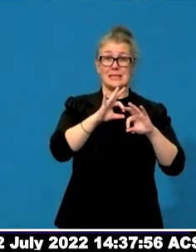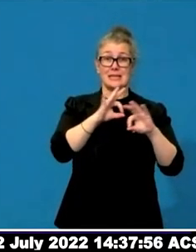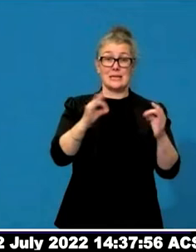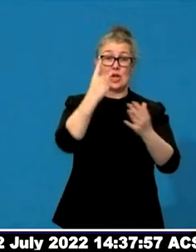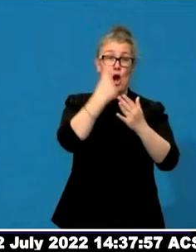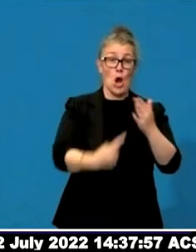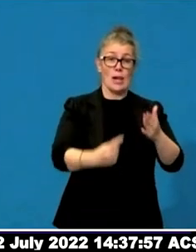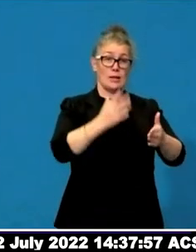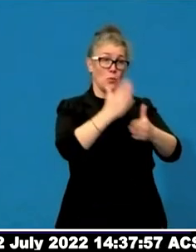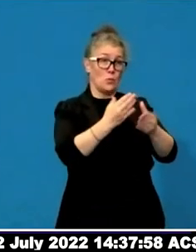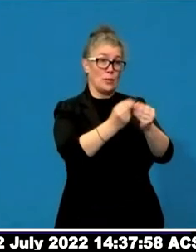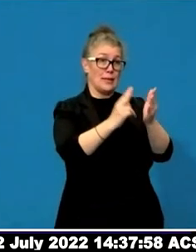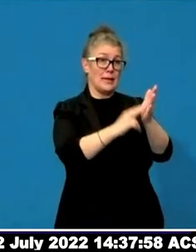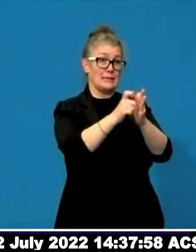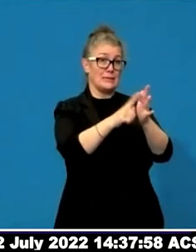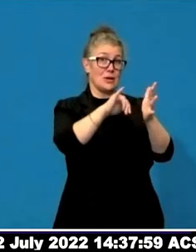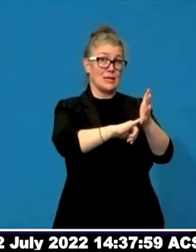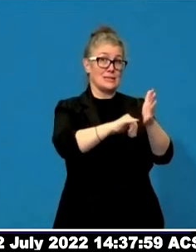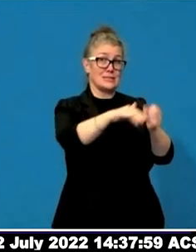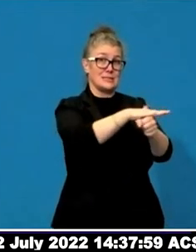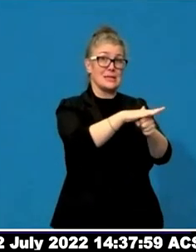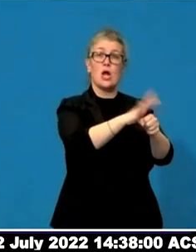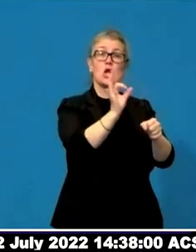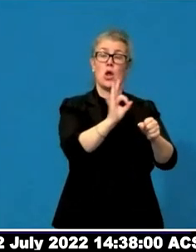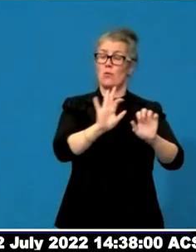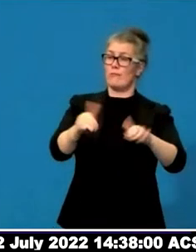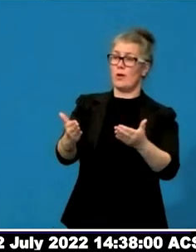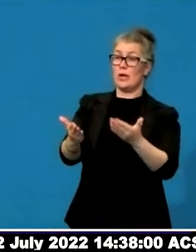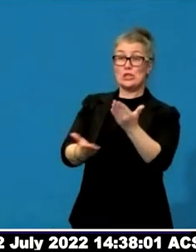We also provide services, pro bono and paid, that we - sorry,